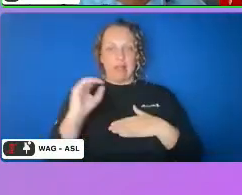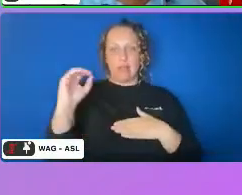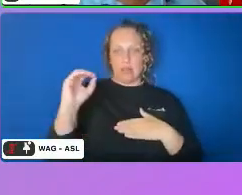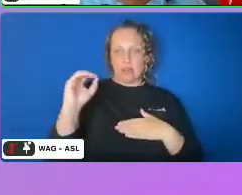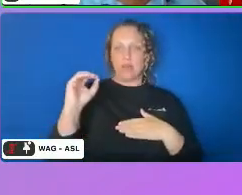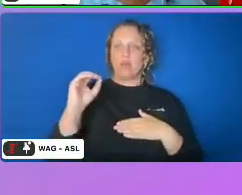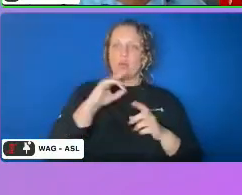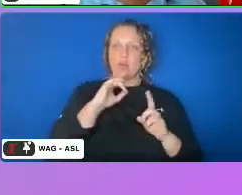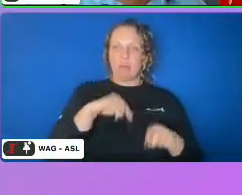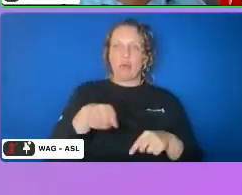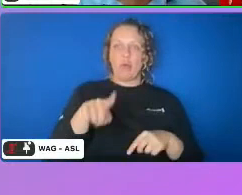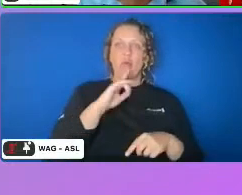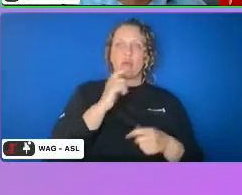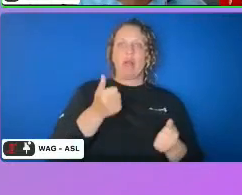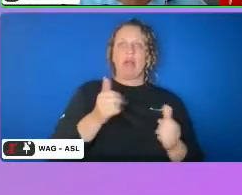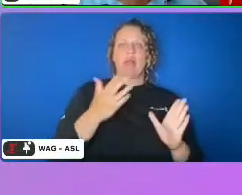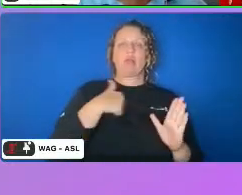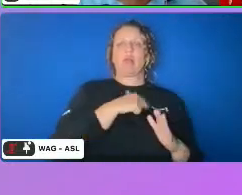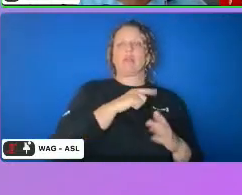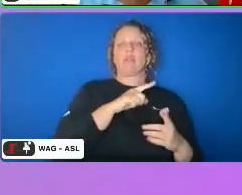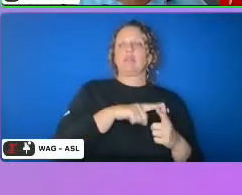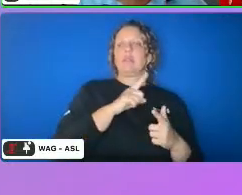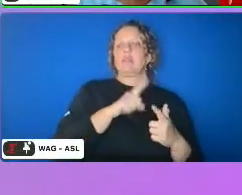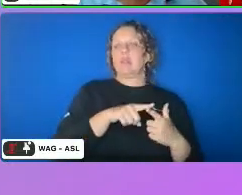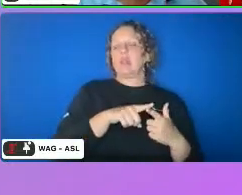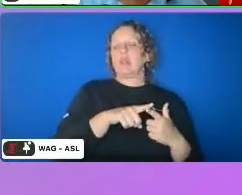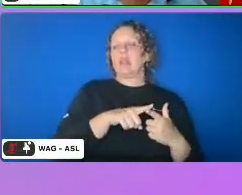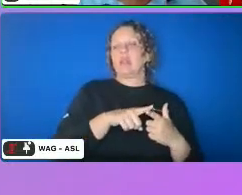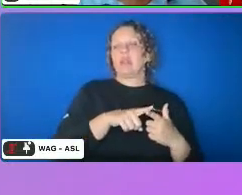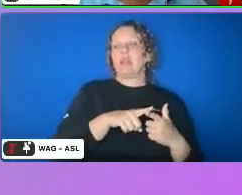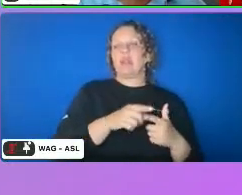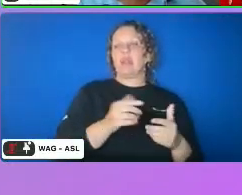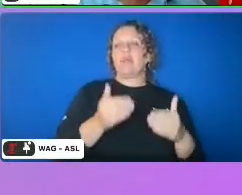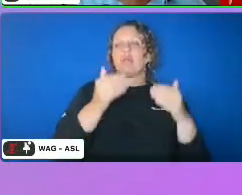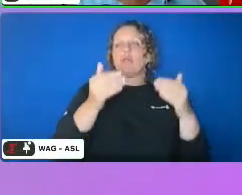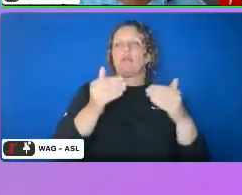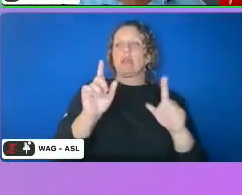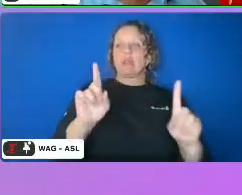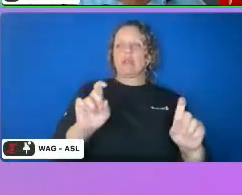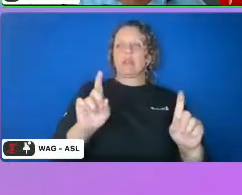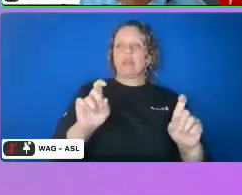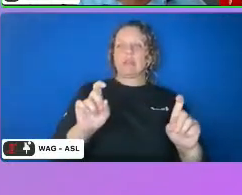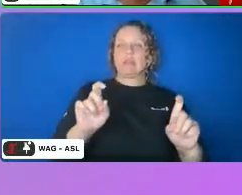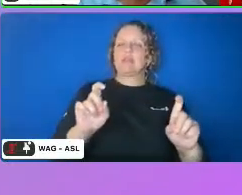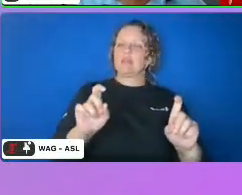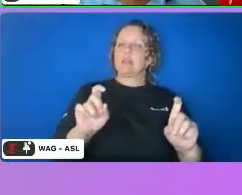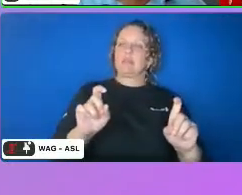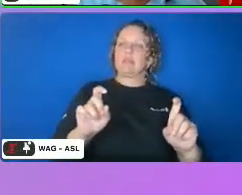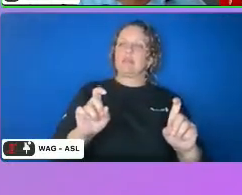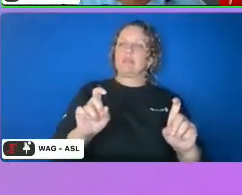really allows us to then move to the testing environment. And once we have a clean report